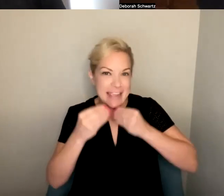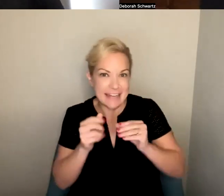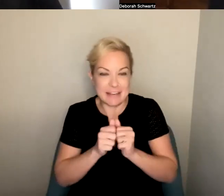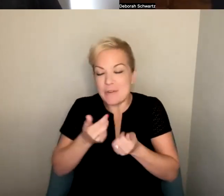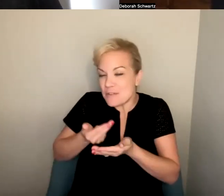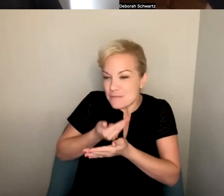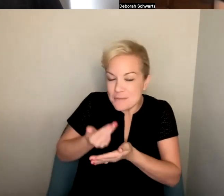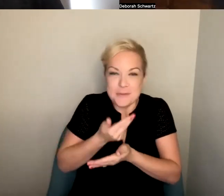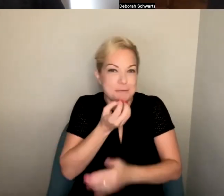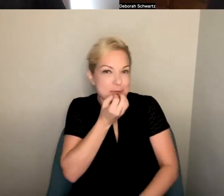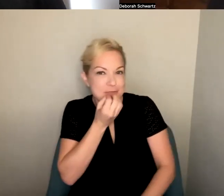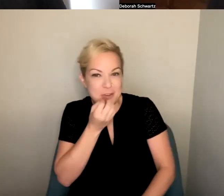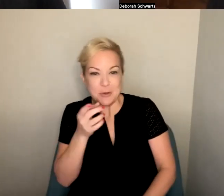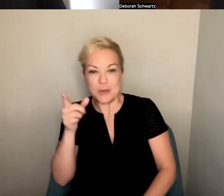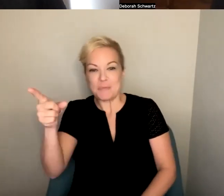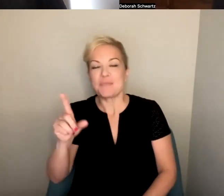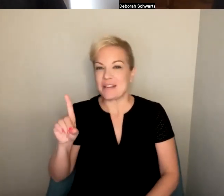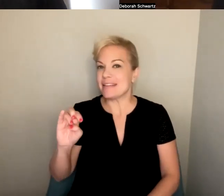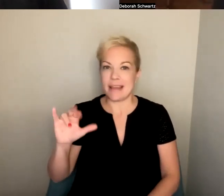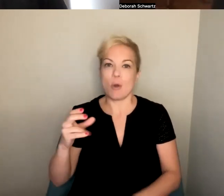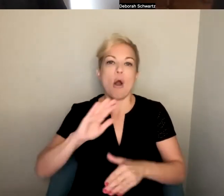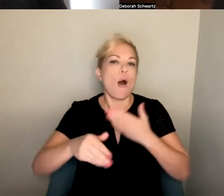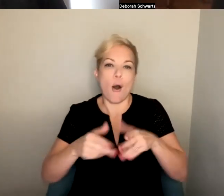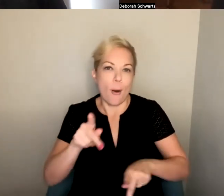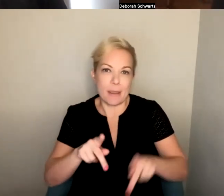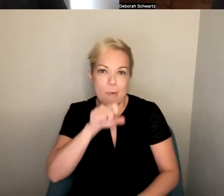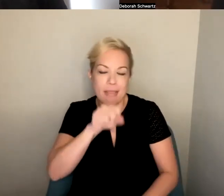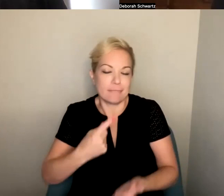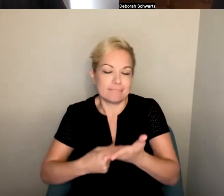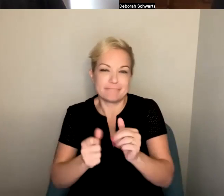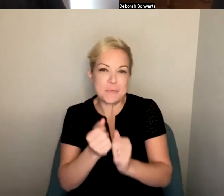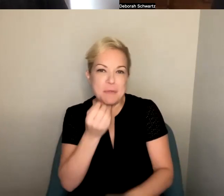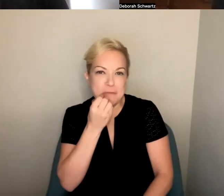Yeah exactly um but it you know in these dynamics I, I think I've seen a lot of